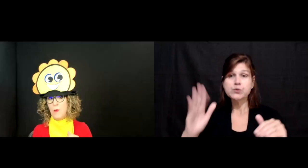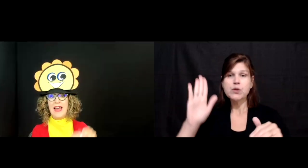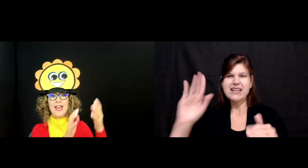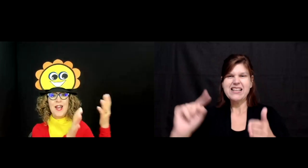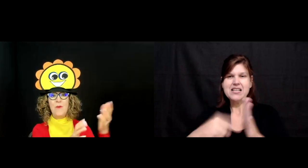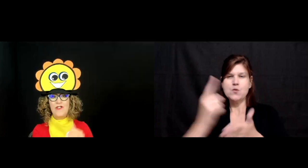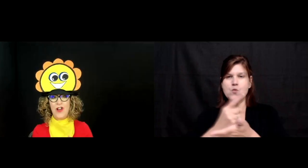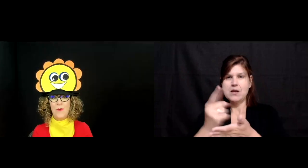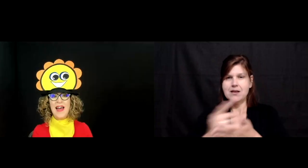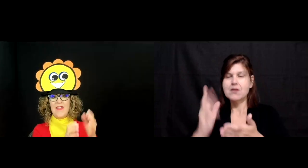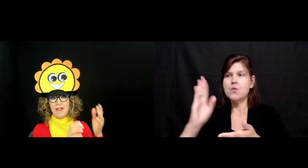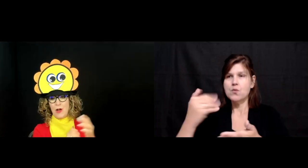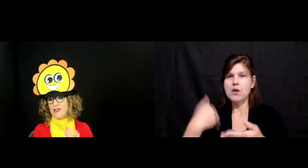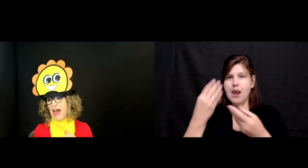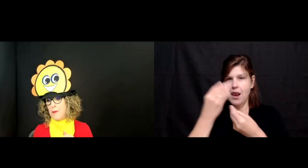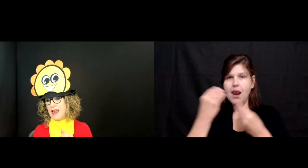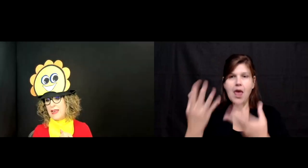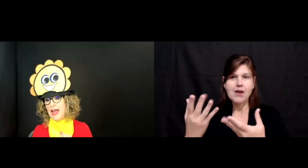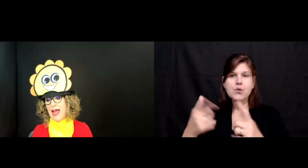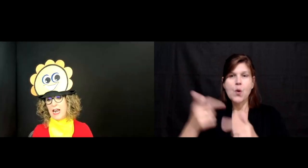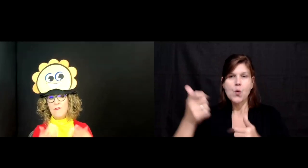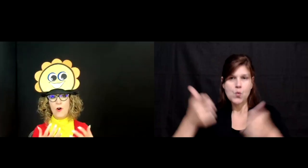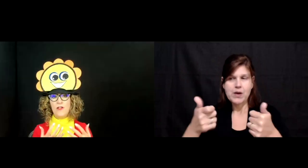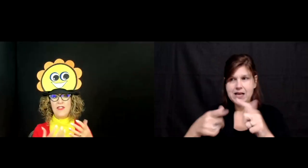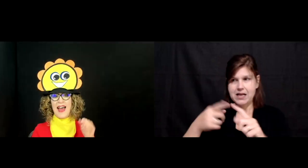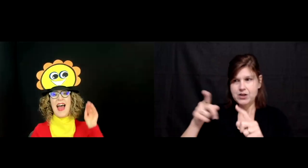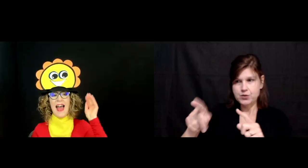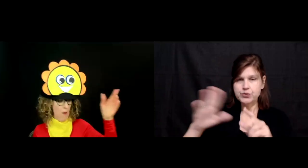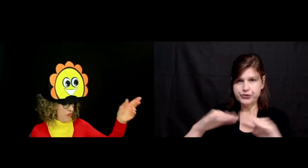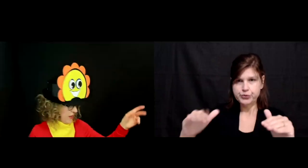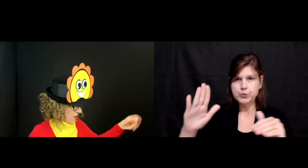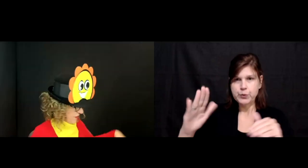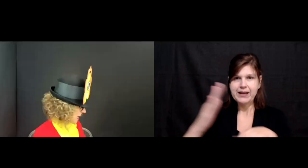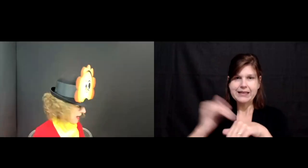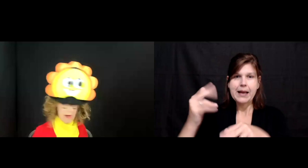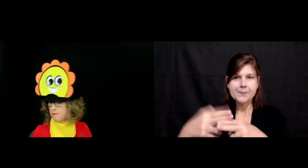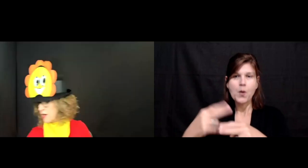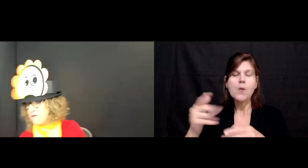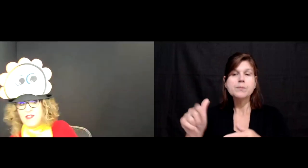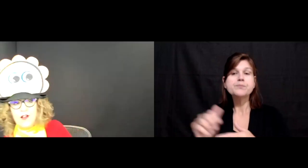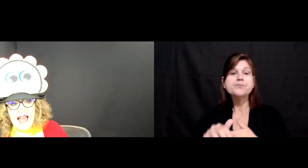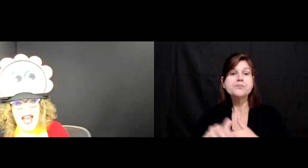and we'll let you know which show that's going to happen in. And of course it's that with the gloves on.